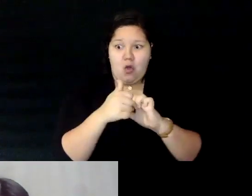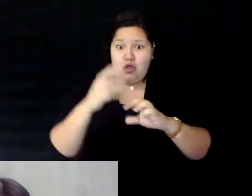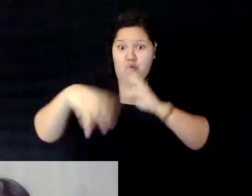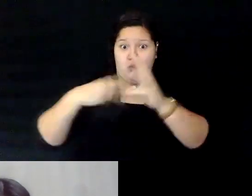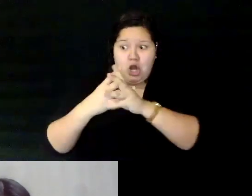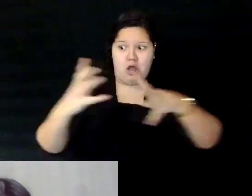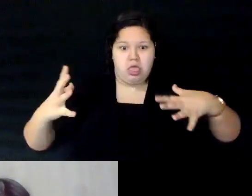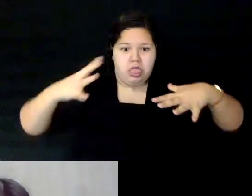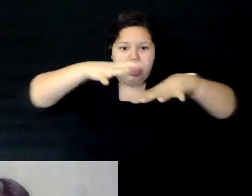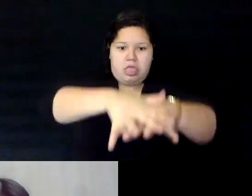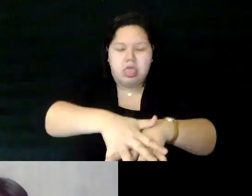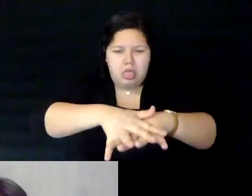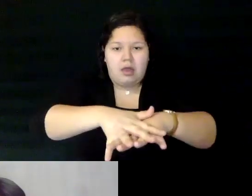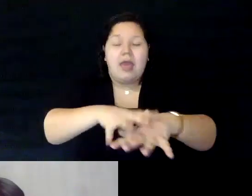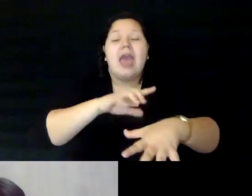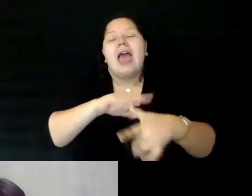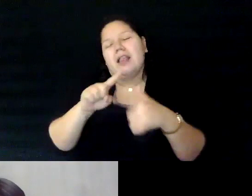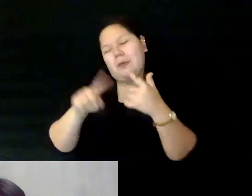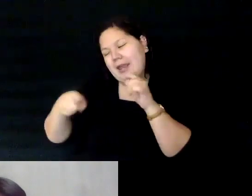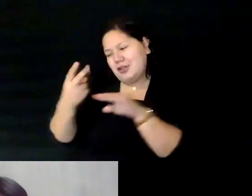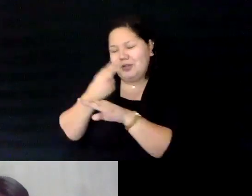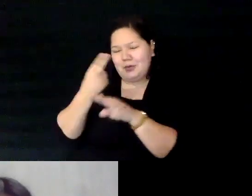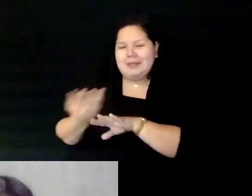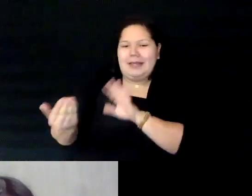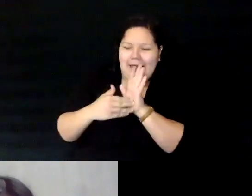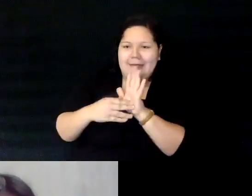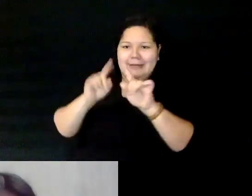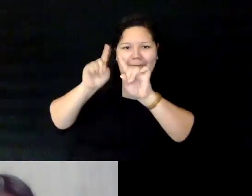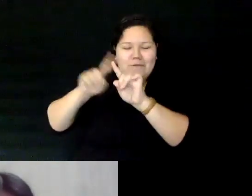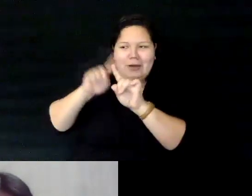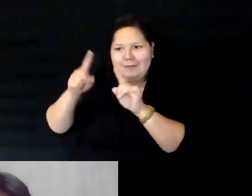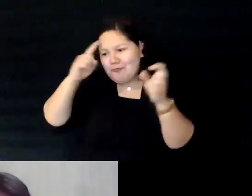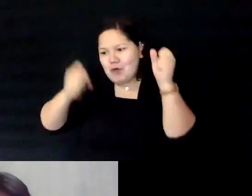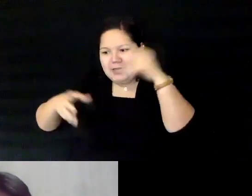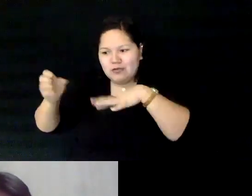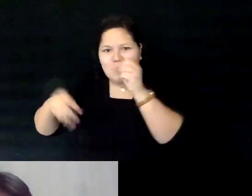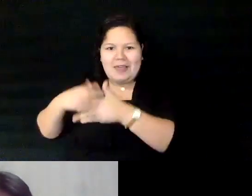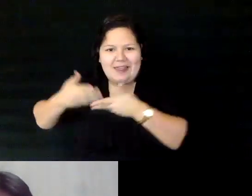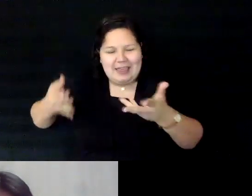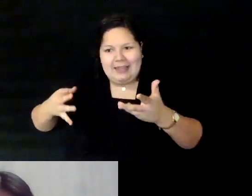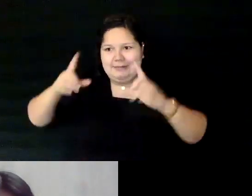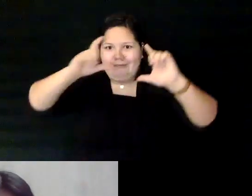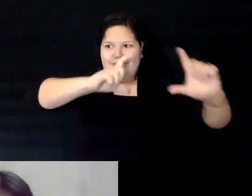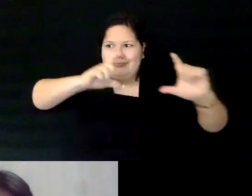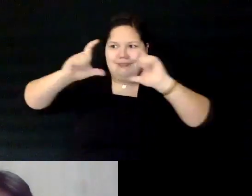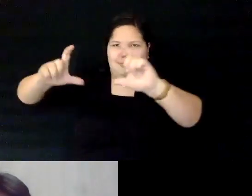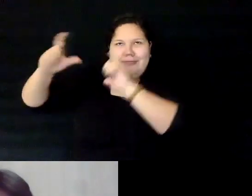brainstormed that through Venn diagrams, thinking about sensorial experiences of each world,